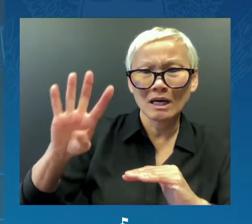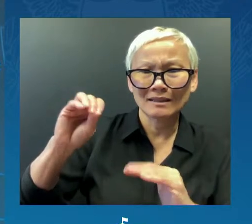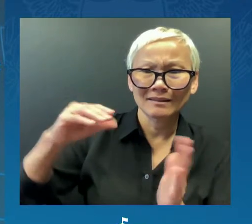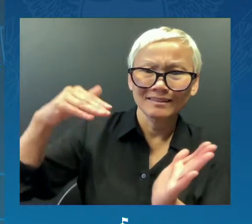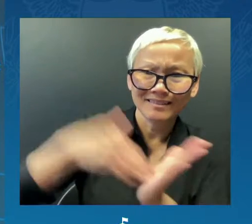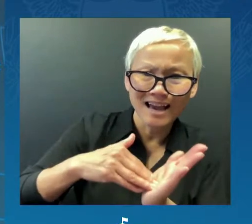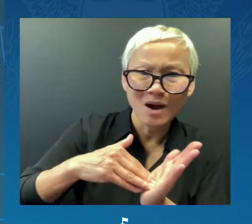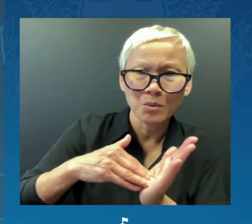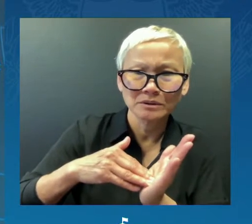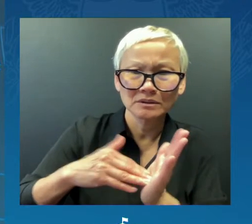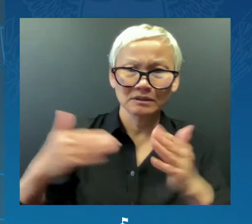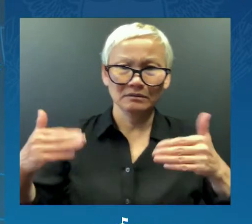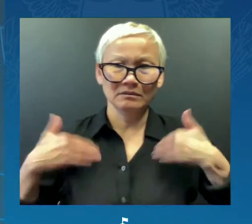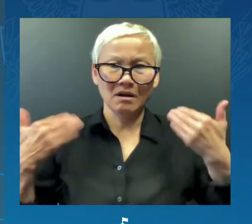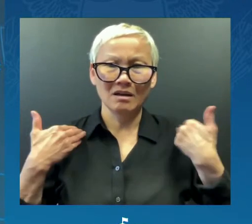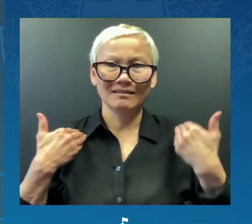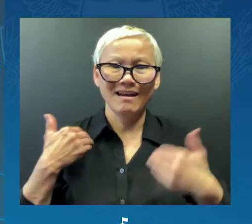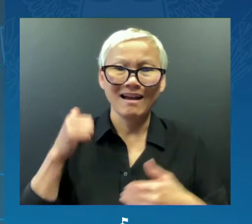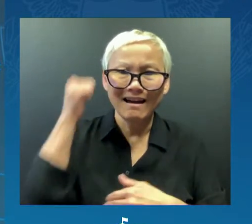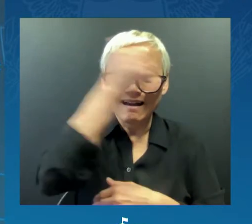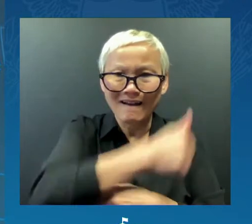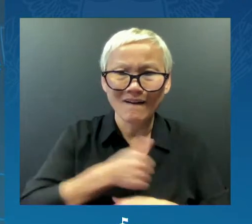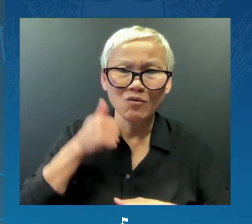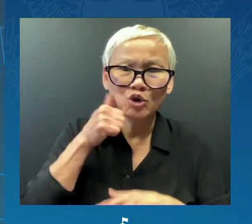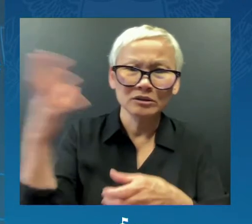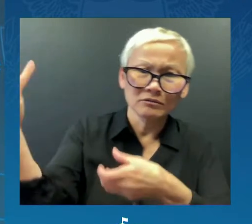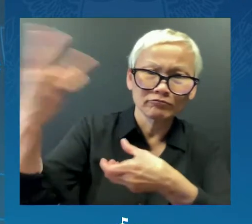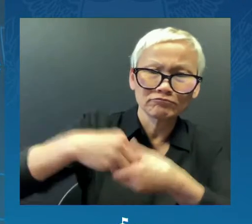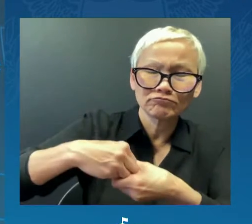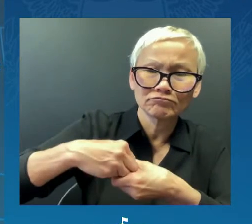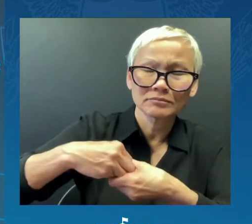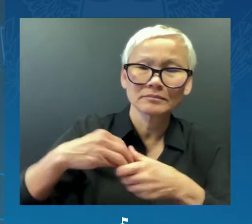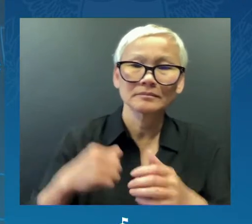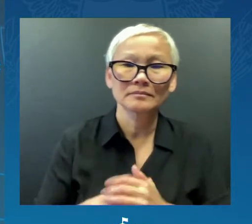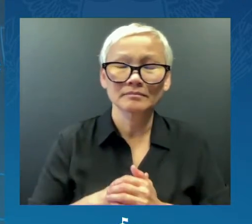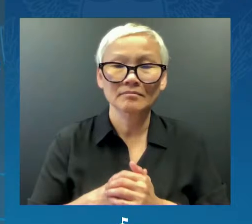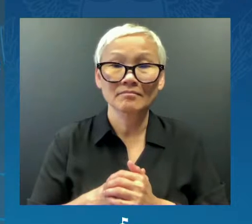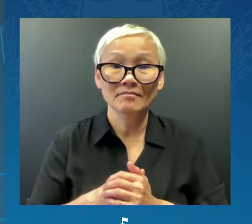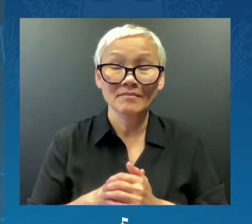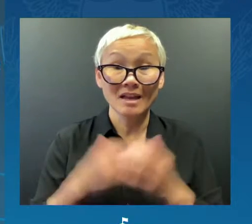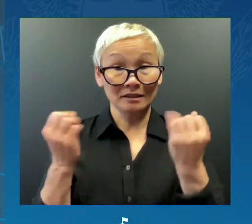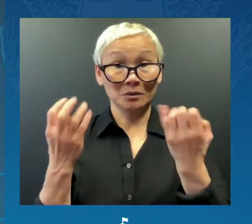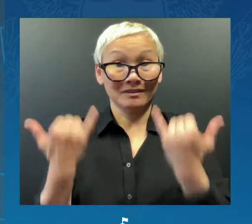In fact, today -- yes -- and today, I actually met with some of the distinguished alumni,